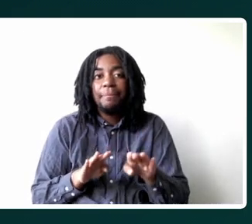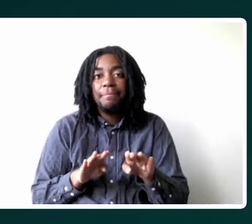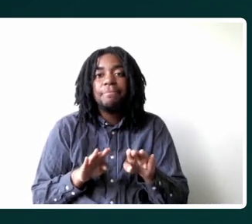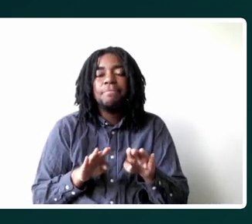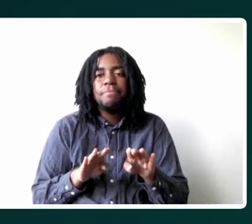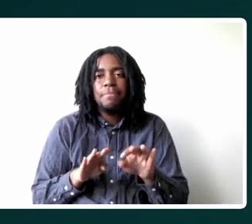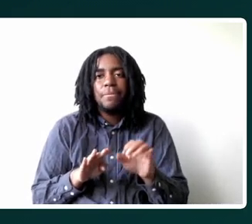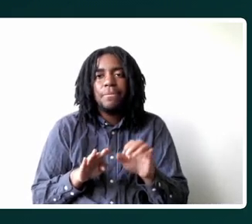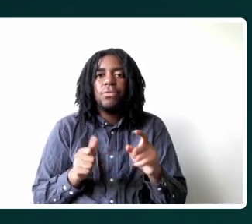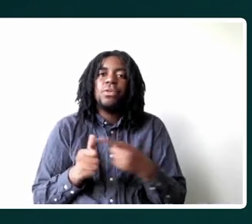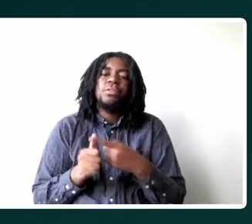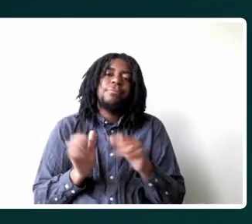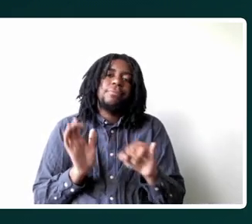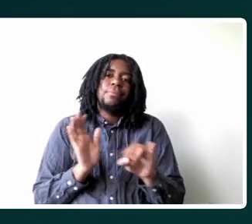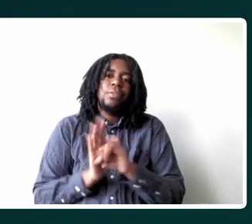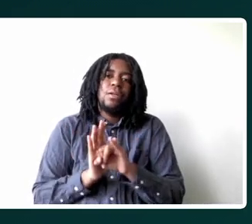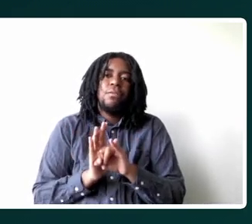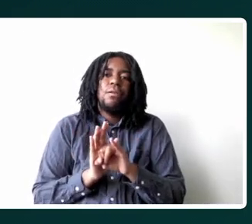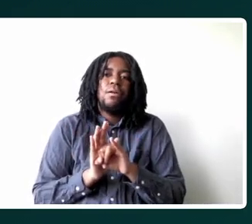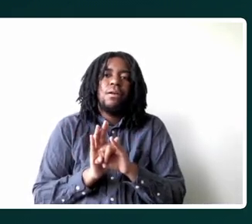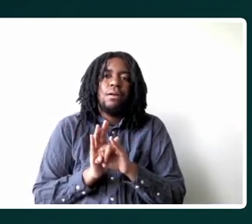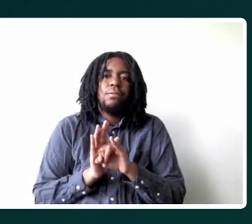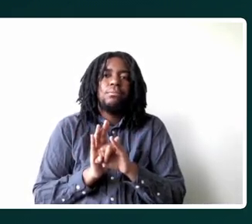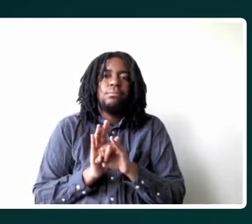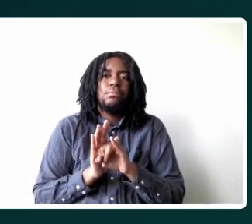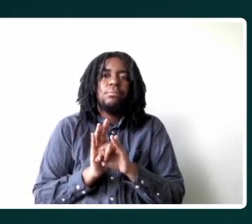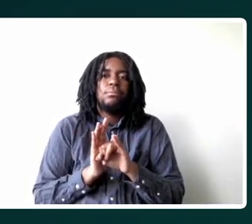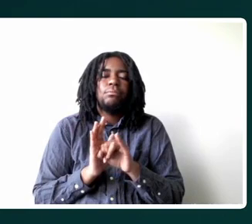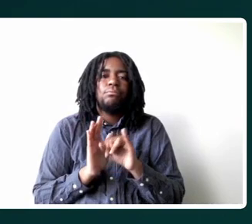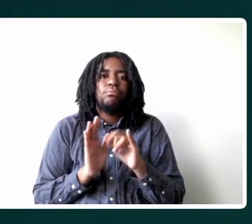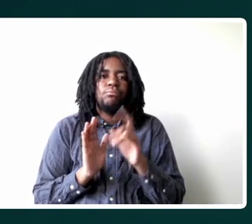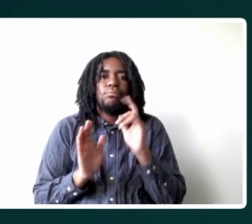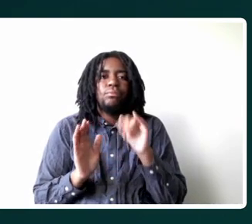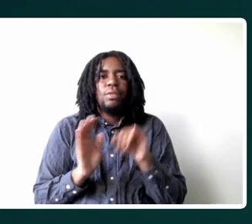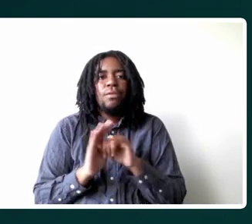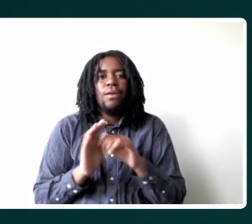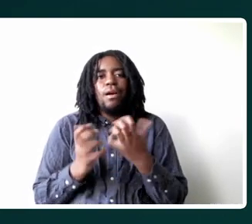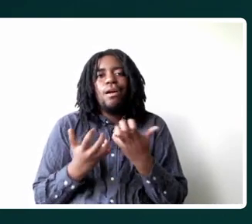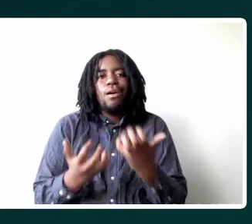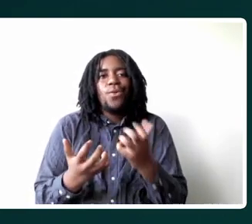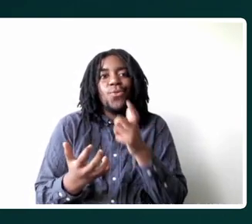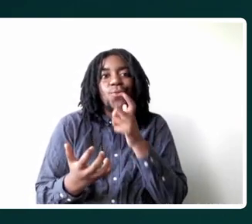your audience. Who are you going to serve? Who will be your participants? For us, as a school